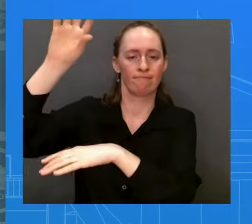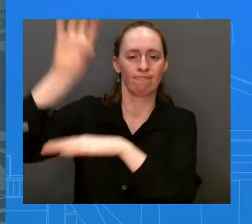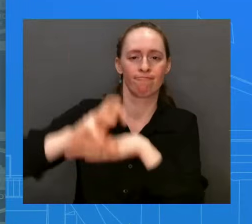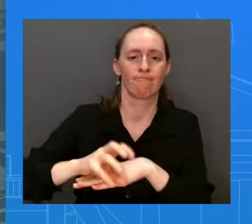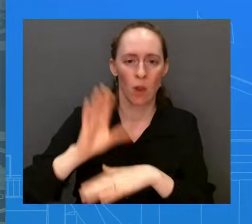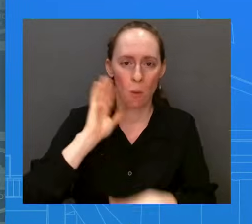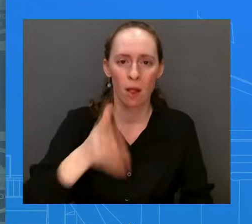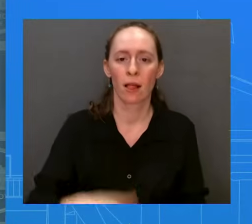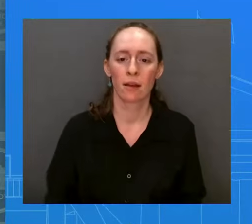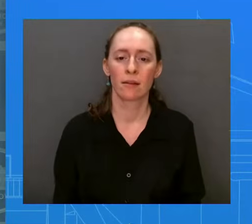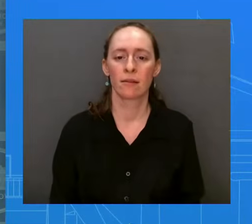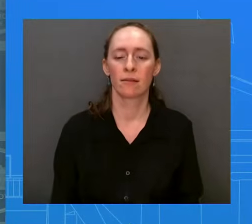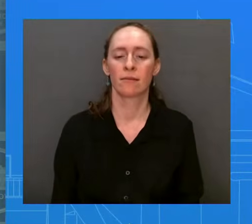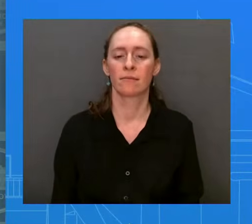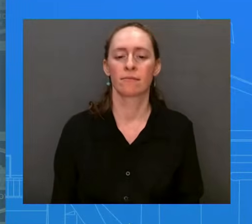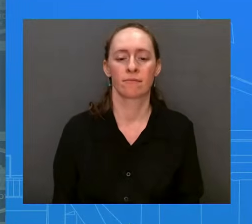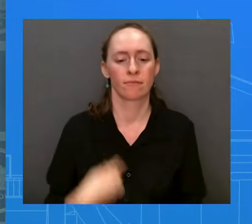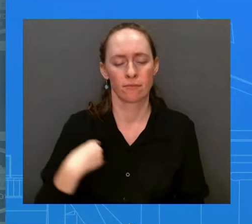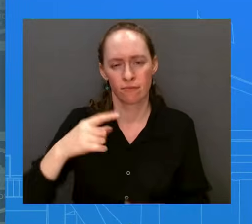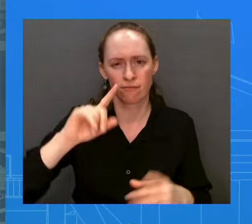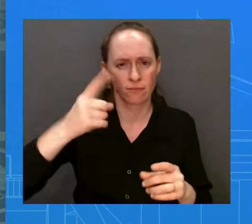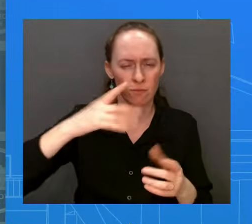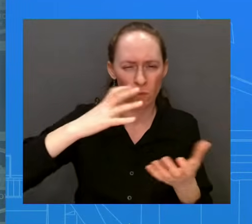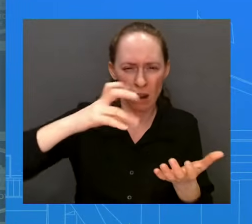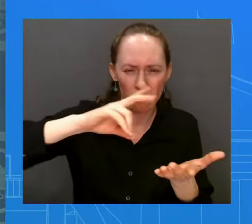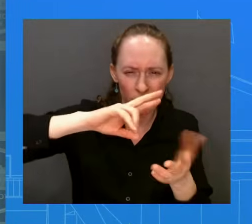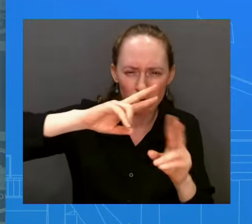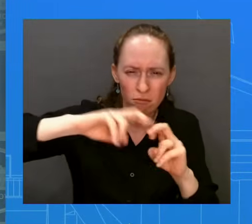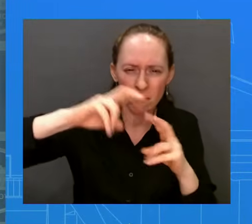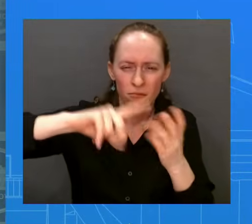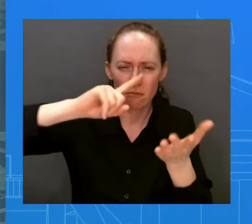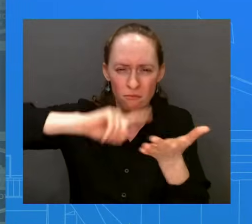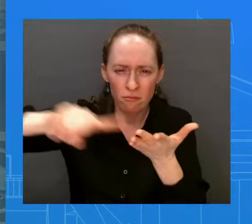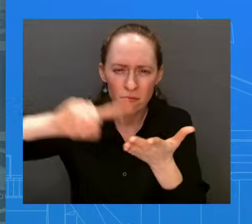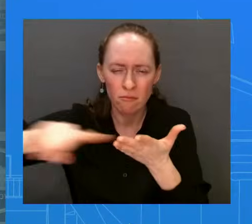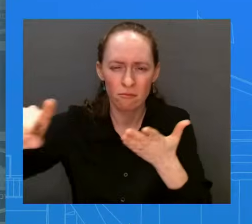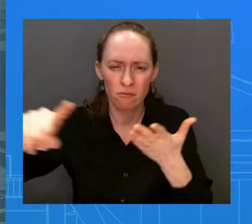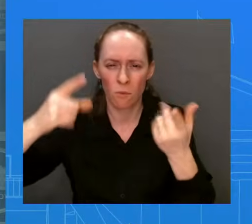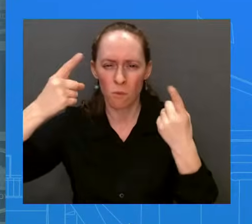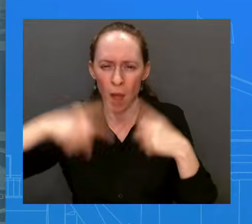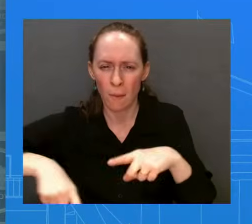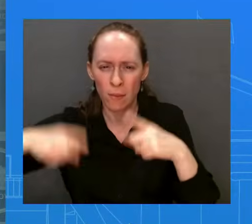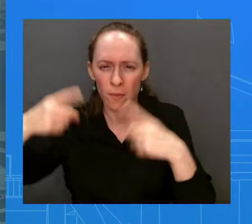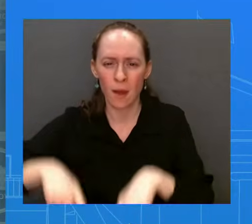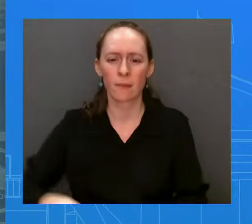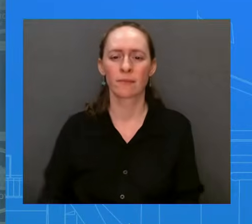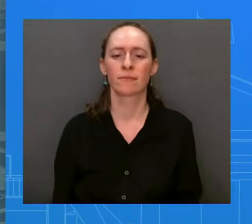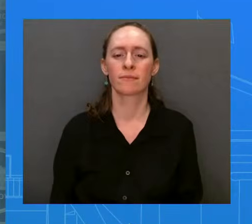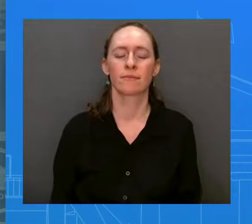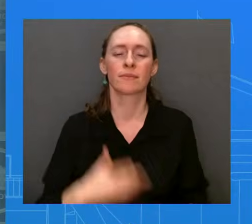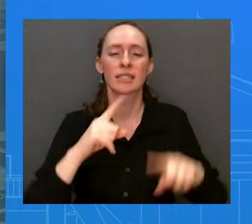that helps us get around the policy implications here. And we'll see where this goes. But bottom line for President Biden is: